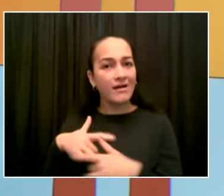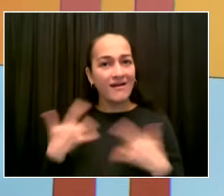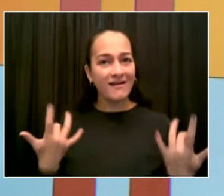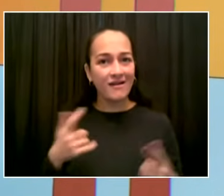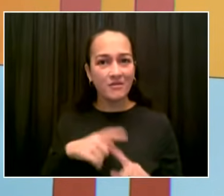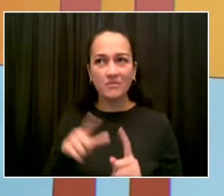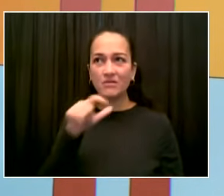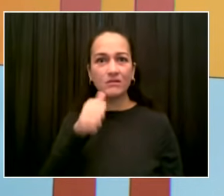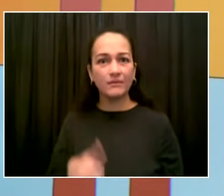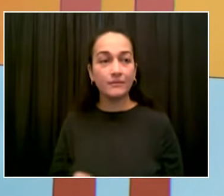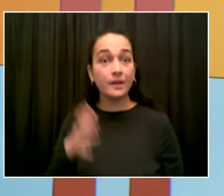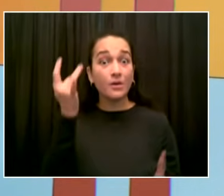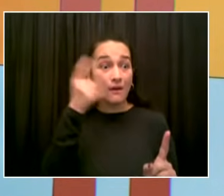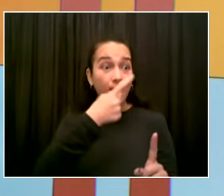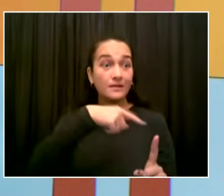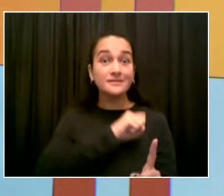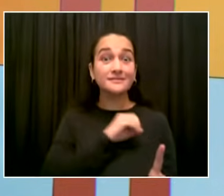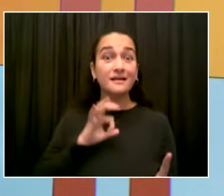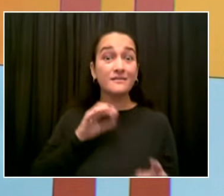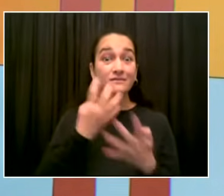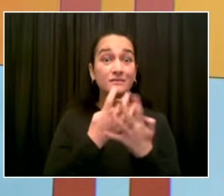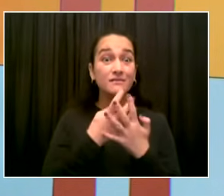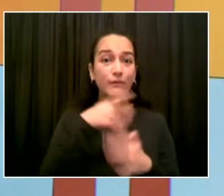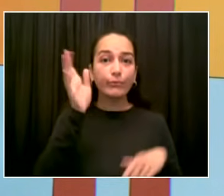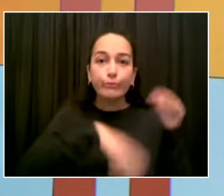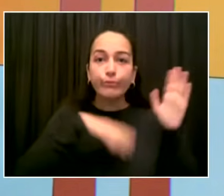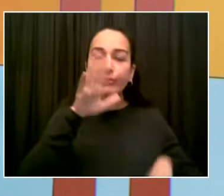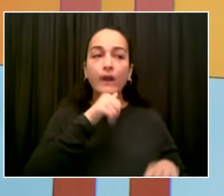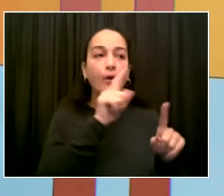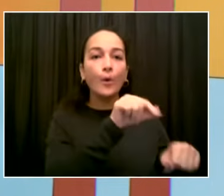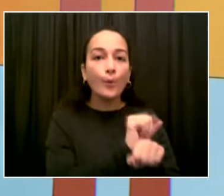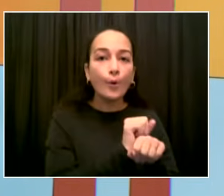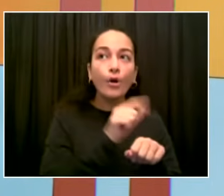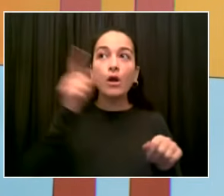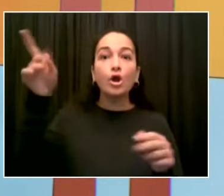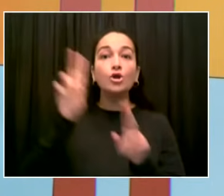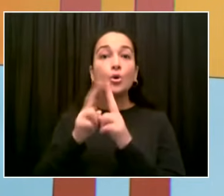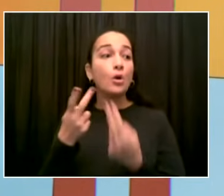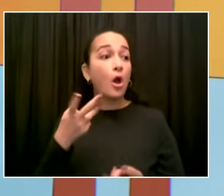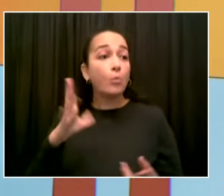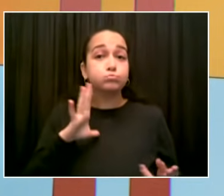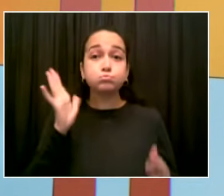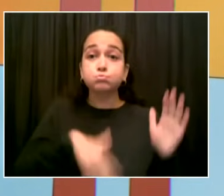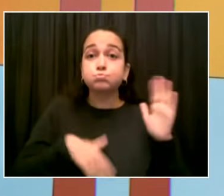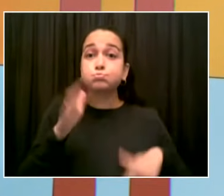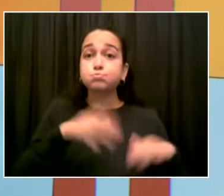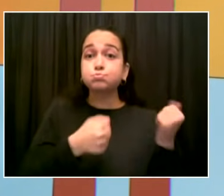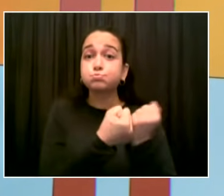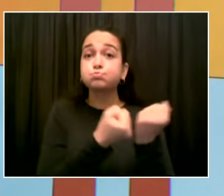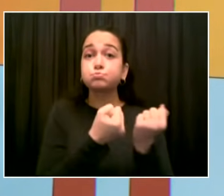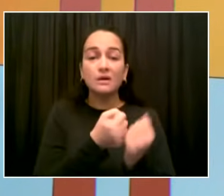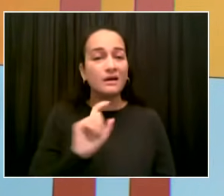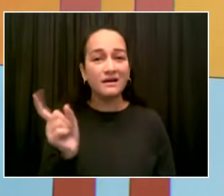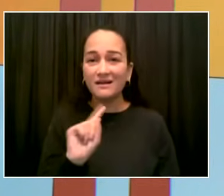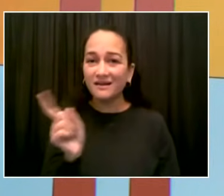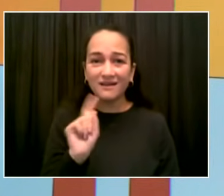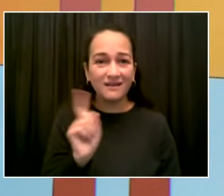THEIR VOICE ON THIS ISSUE, IT'S NOT VALID FOR THE PEOPLE TO HELP CREATE THE CRISIS TO THEN